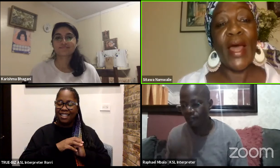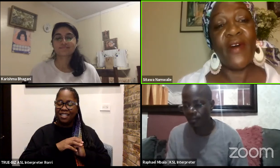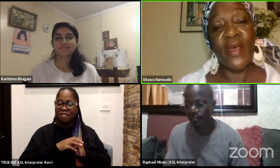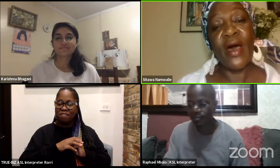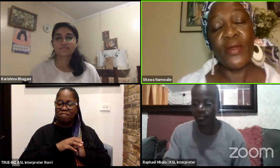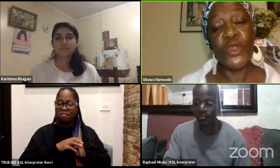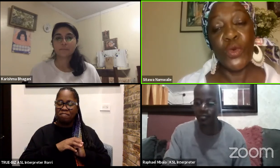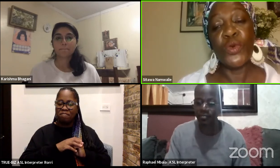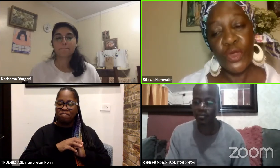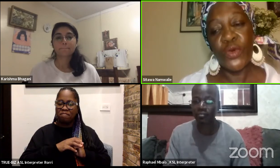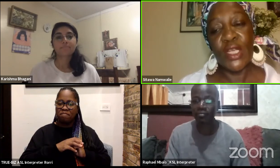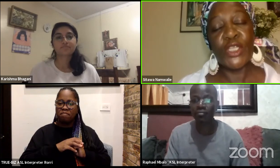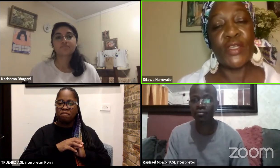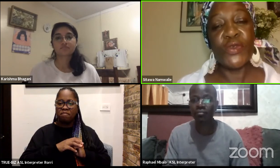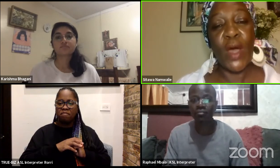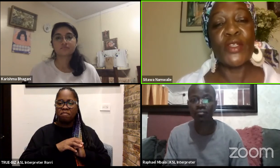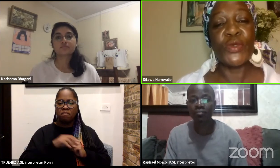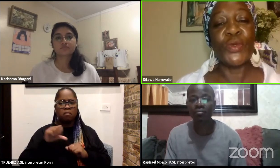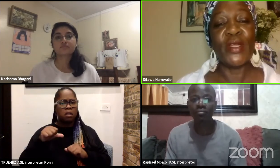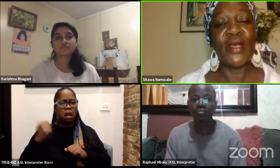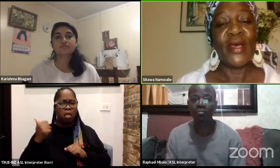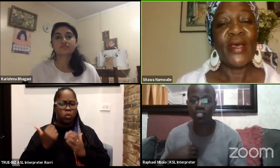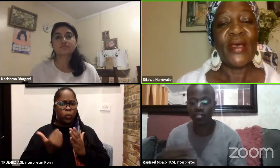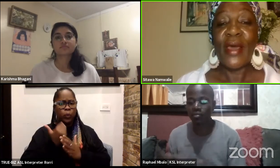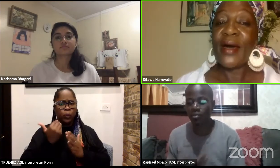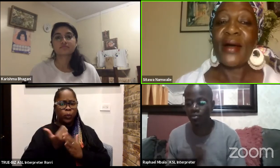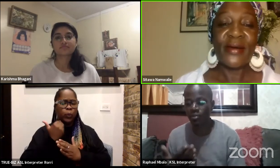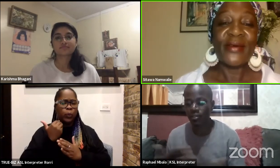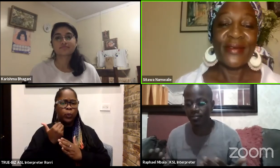other new initiatives quite soon. Yeah.